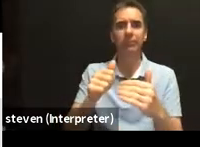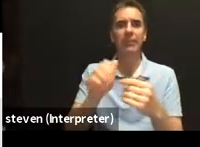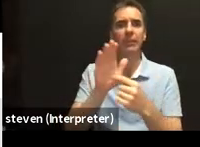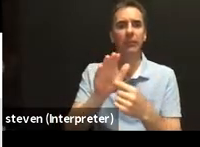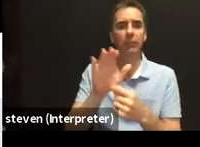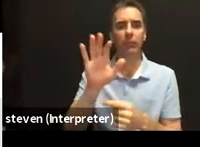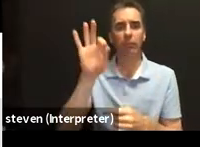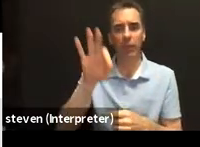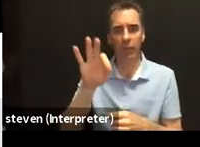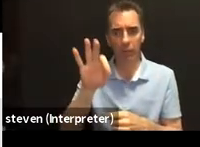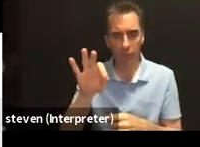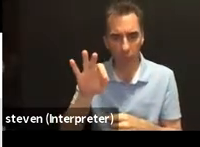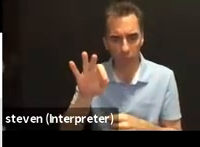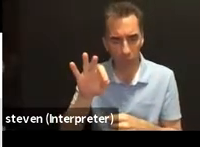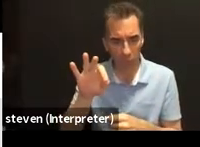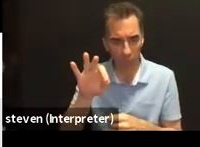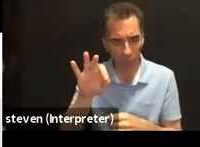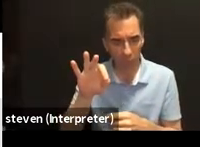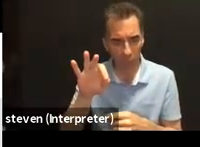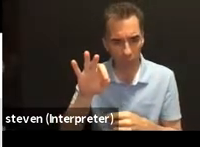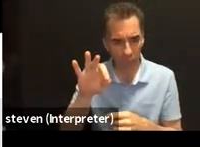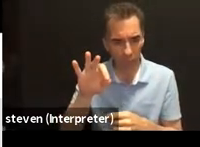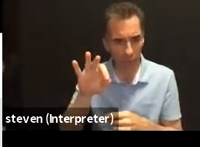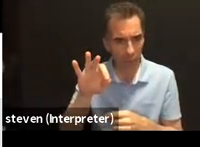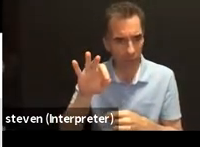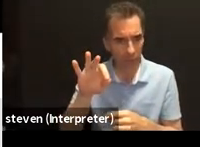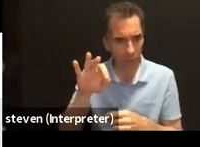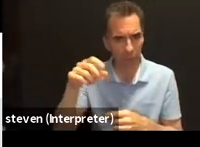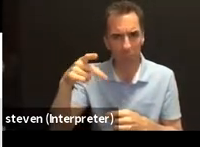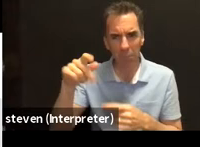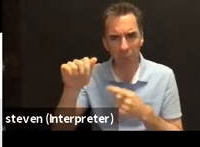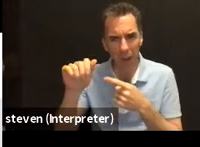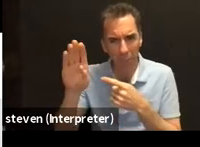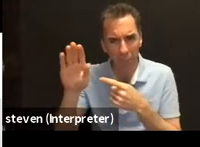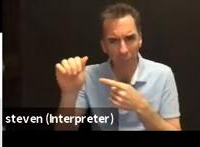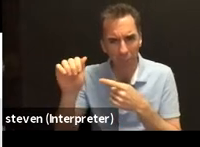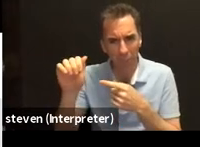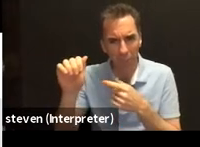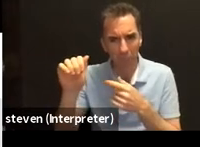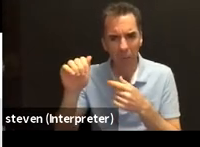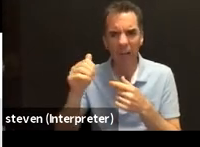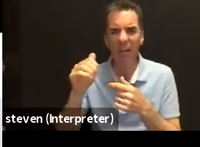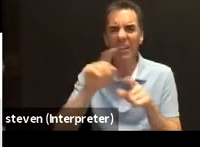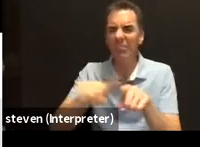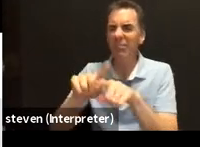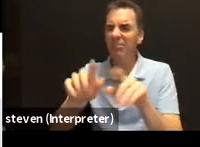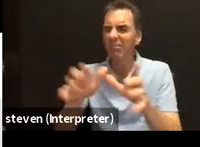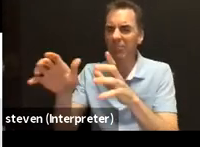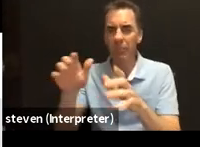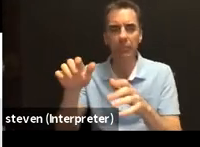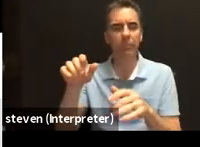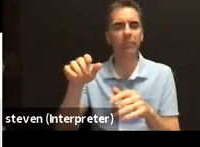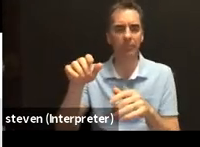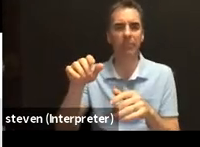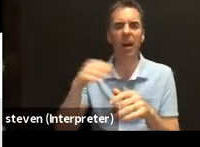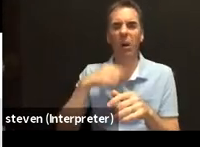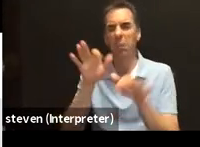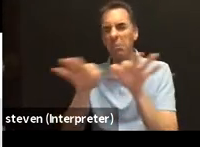maria.rodriguez: Publish a little house, which I think some people are posting about pop. I'll talk a little bit more about them. Also because they are part of recording entry system people that are experiencing.